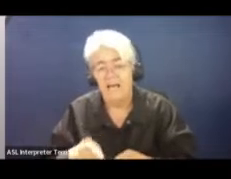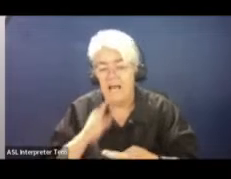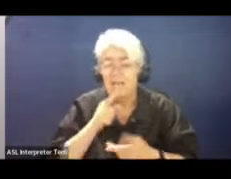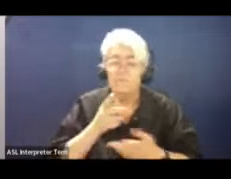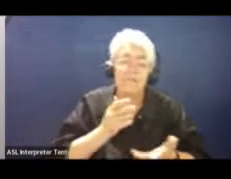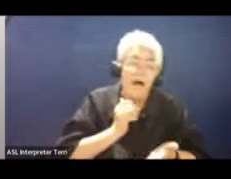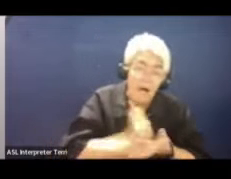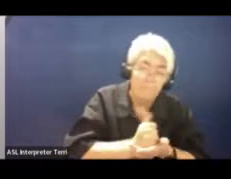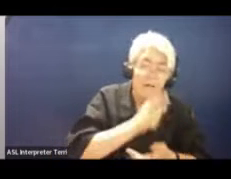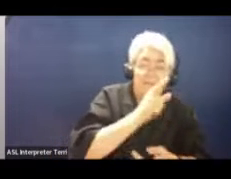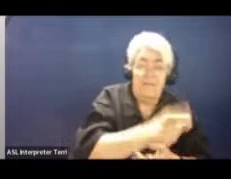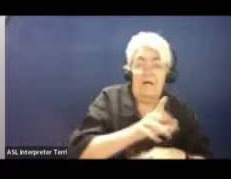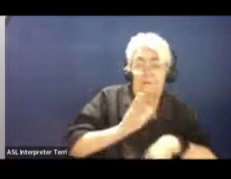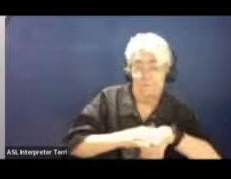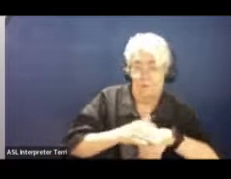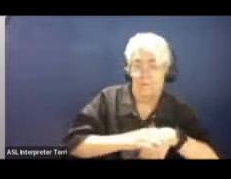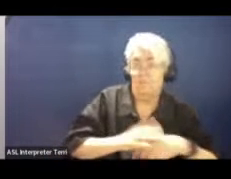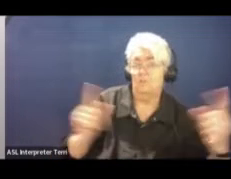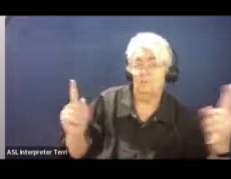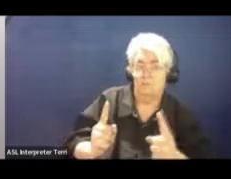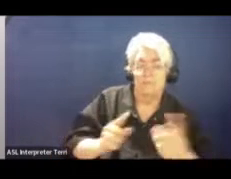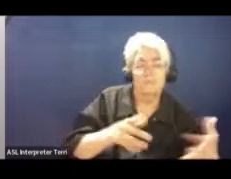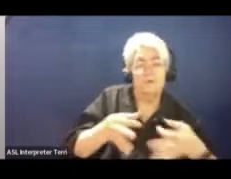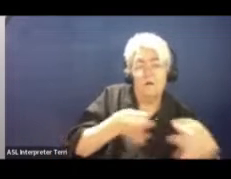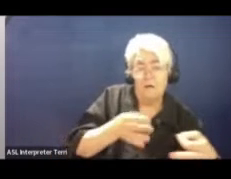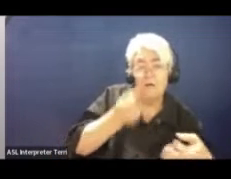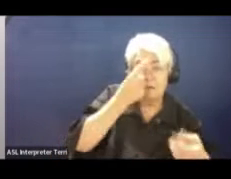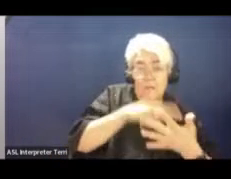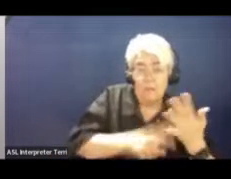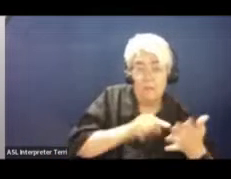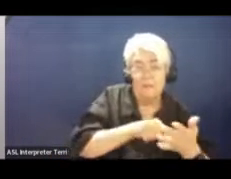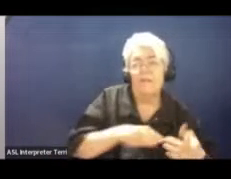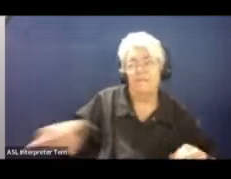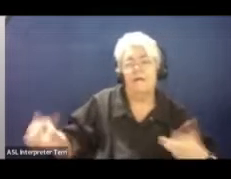add up to the bigger picture to make a more healthy, positive working relationship and